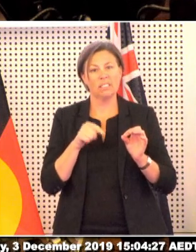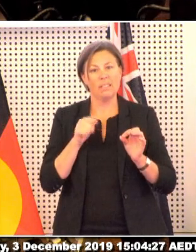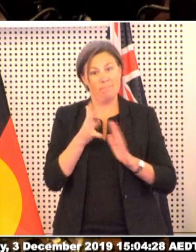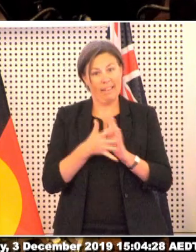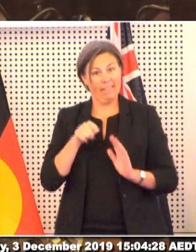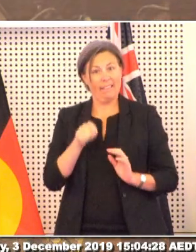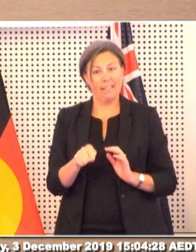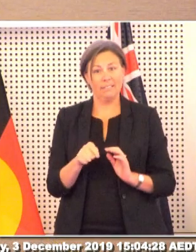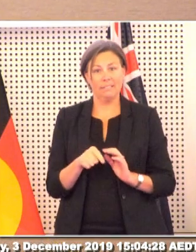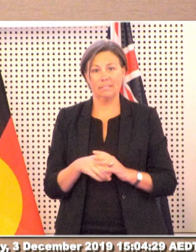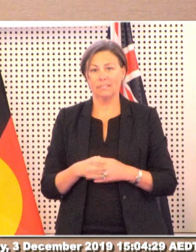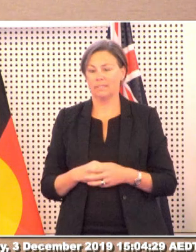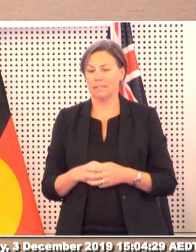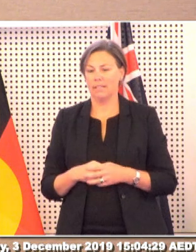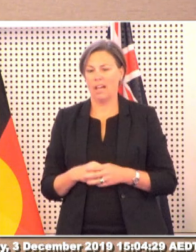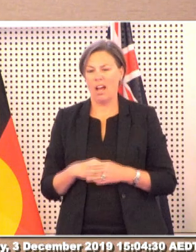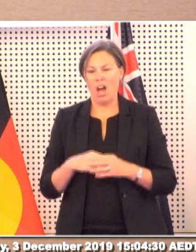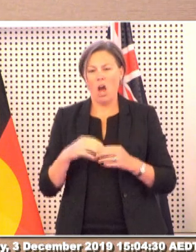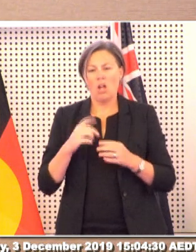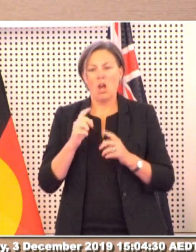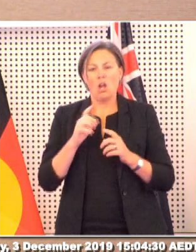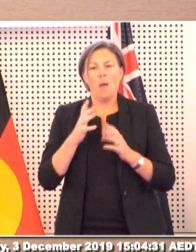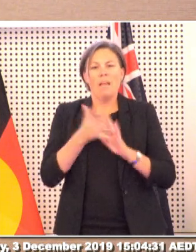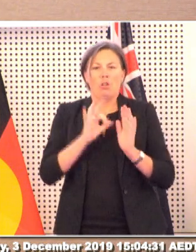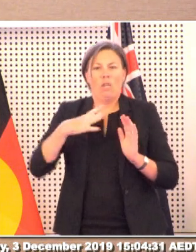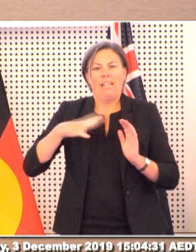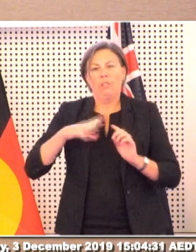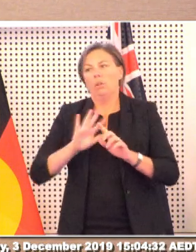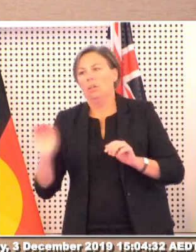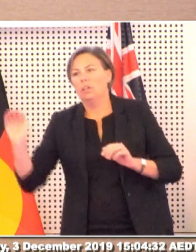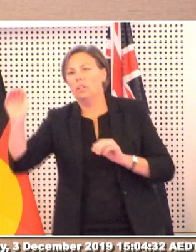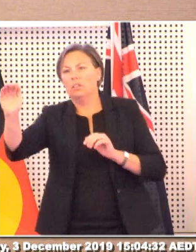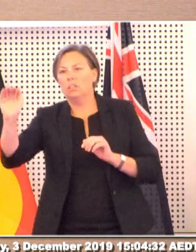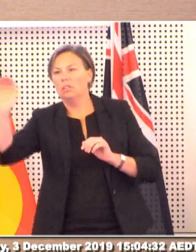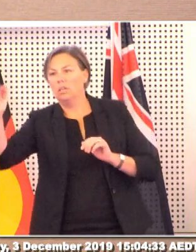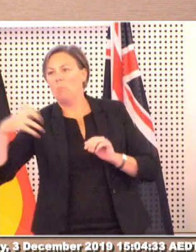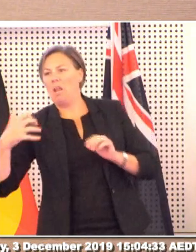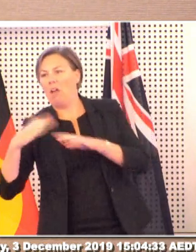So one is, you know, the culture of complaint and actually the Victorian